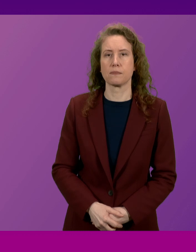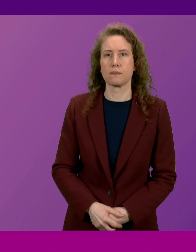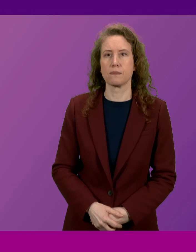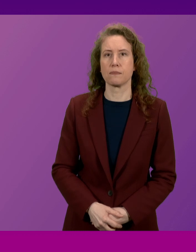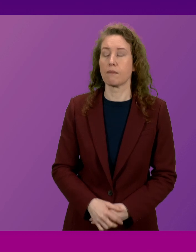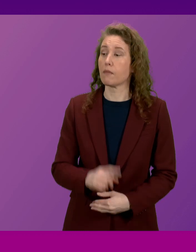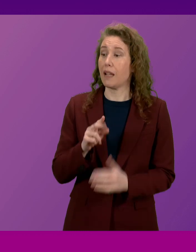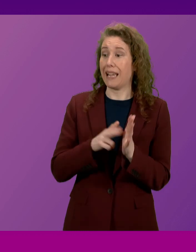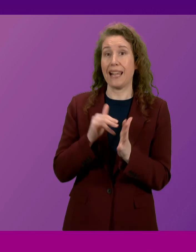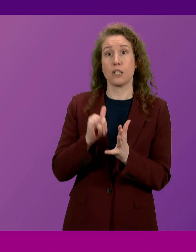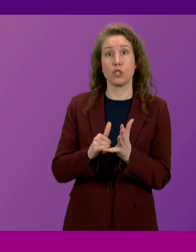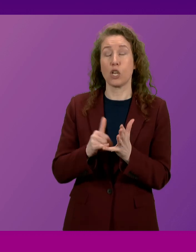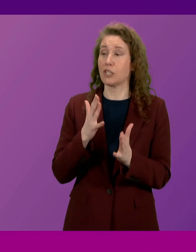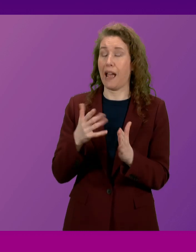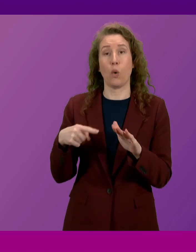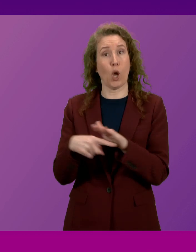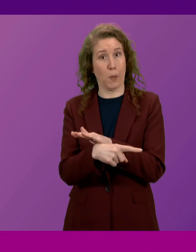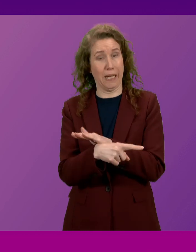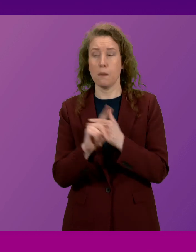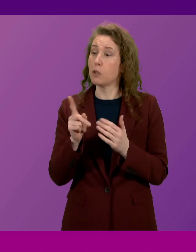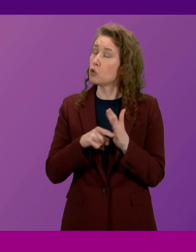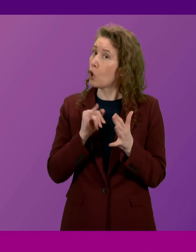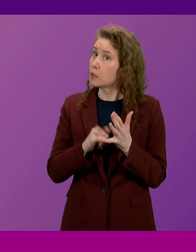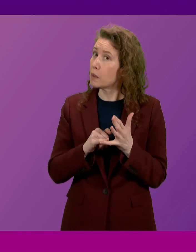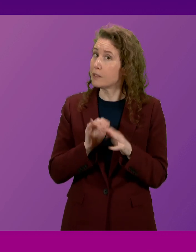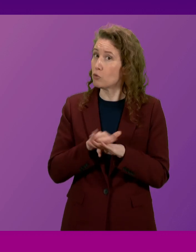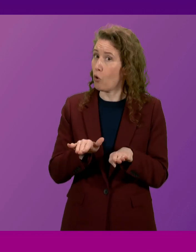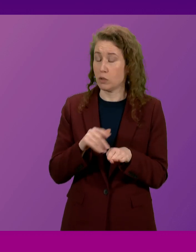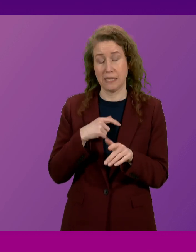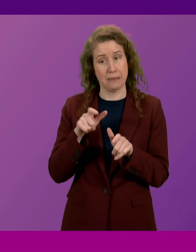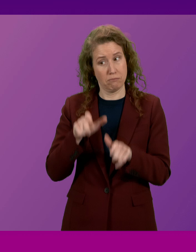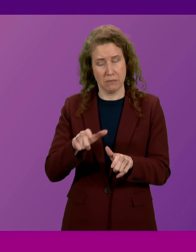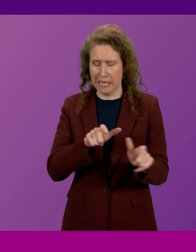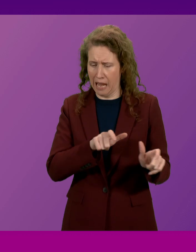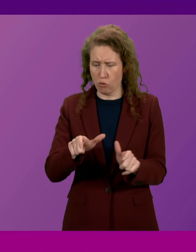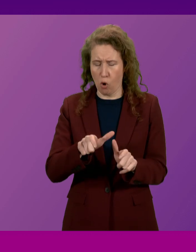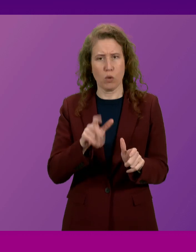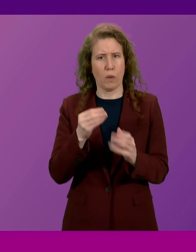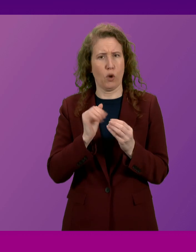Nicola Sturgeon is heading for the exit, but John Swinney is sticking with her toxic agenda.